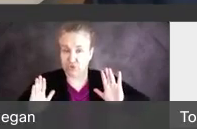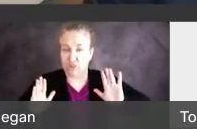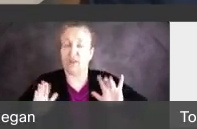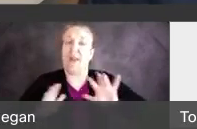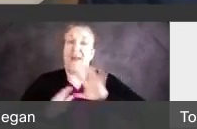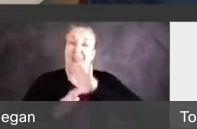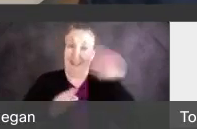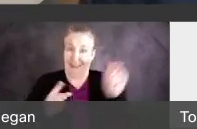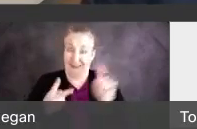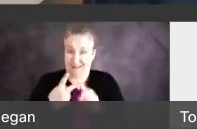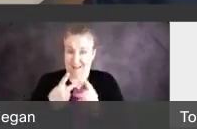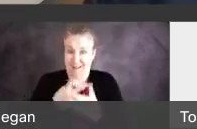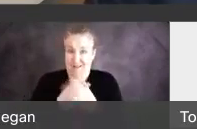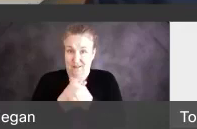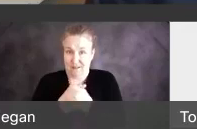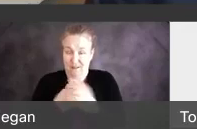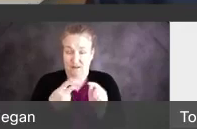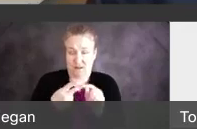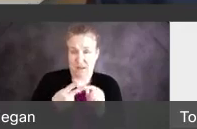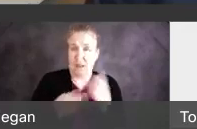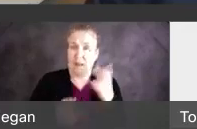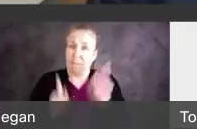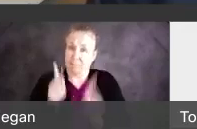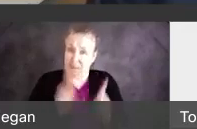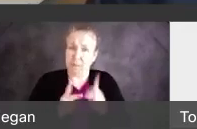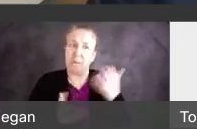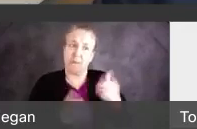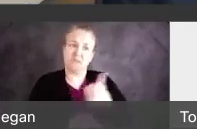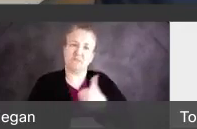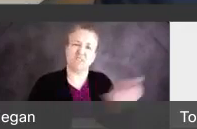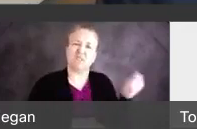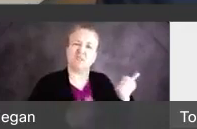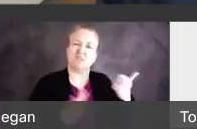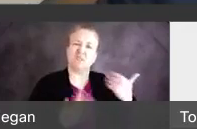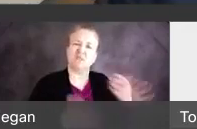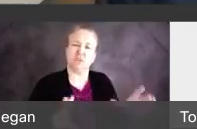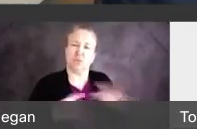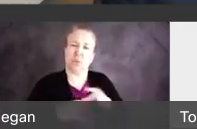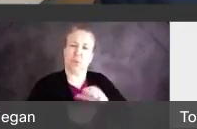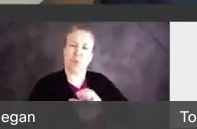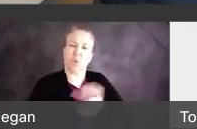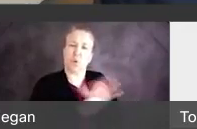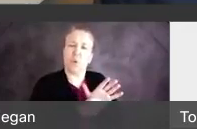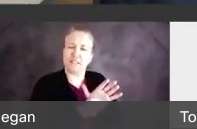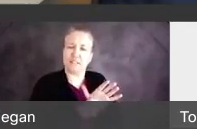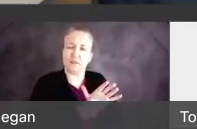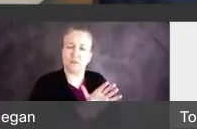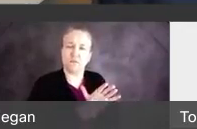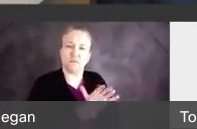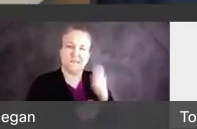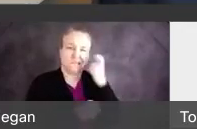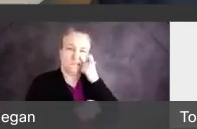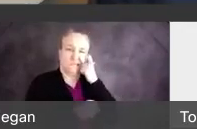people who may have had COVID in the recent 90 days. You know, it does